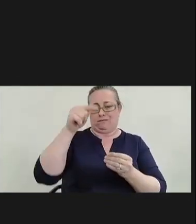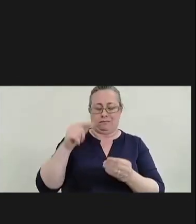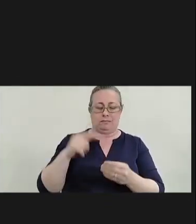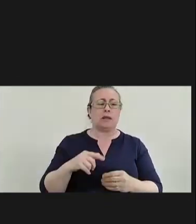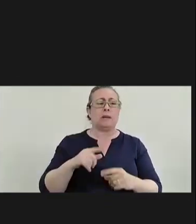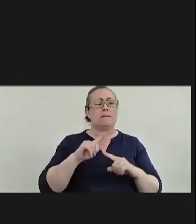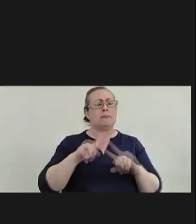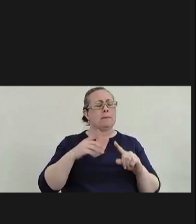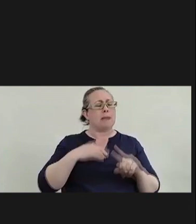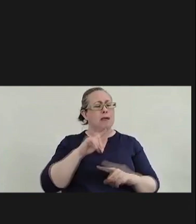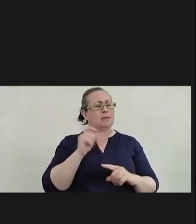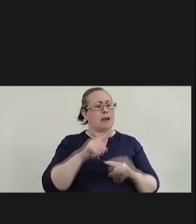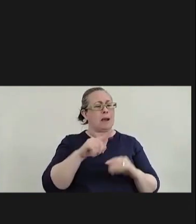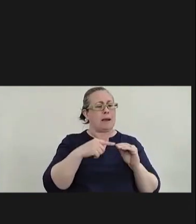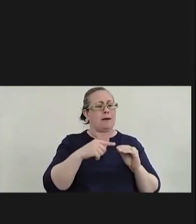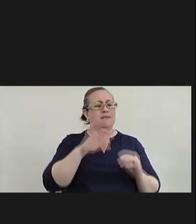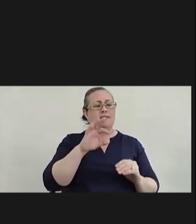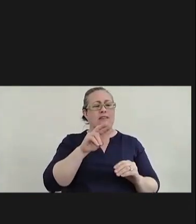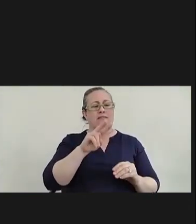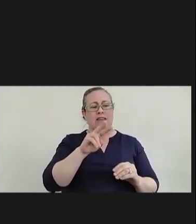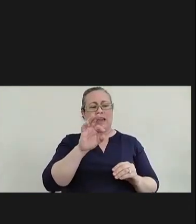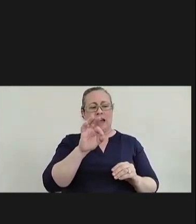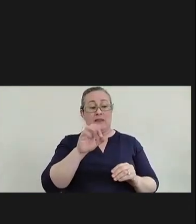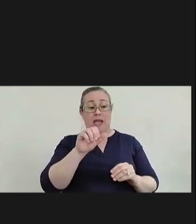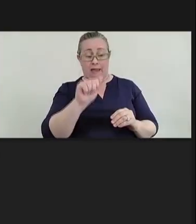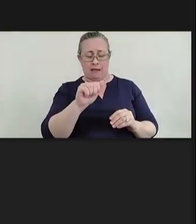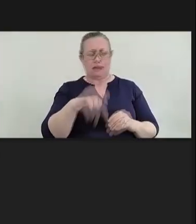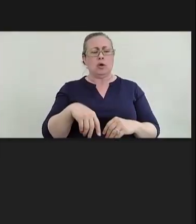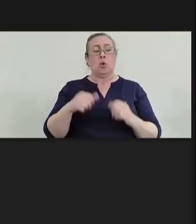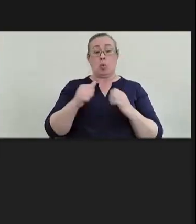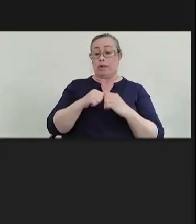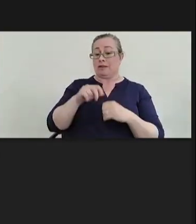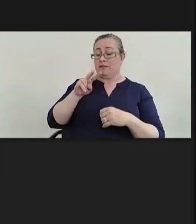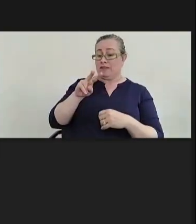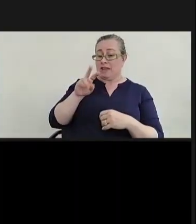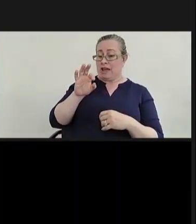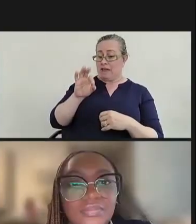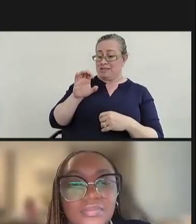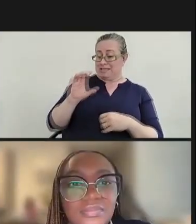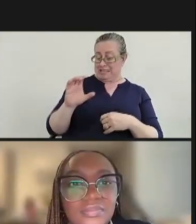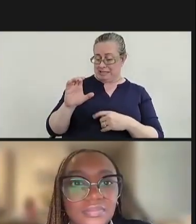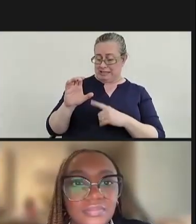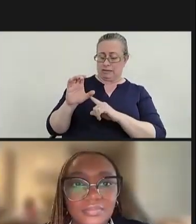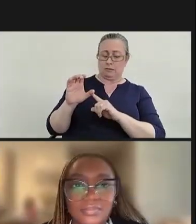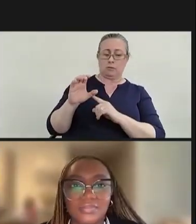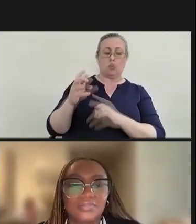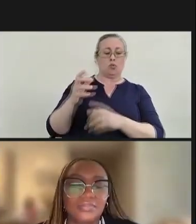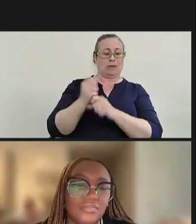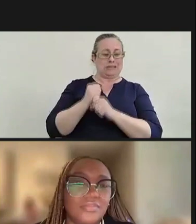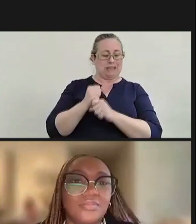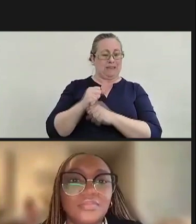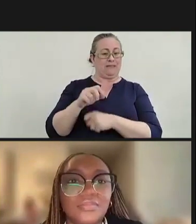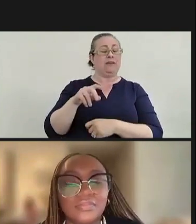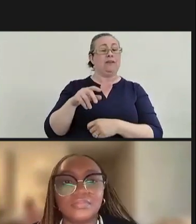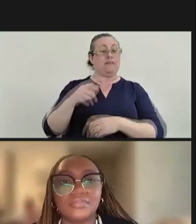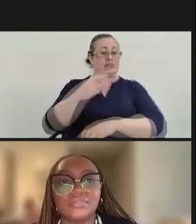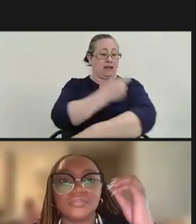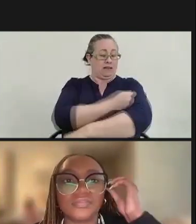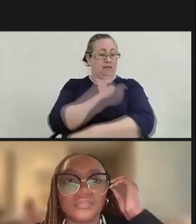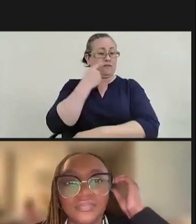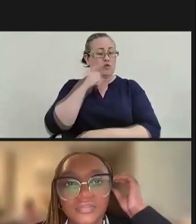program -- right now, with the VFC, the -- we receive vaccine for uninsured and Medicaid.